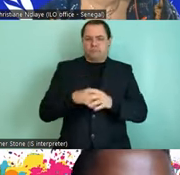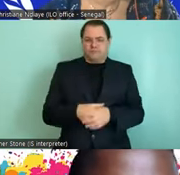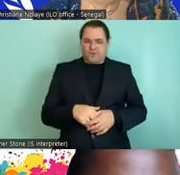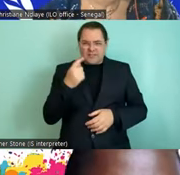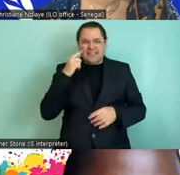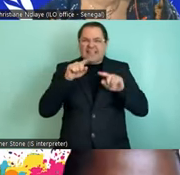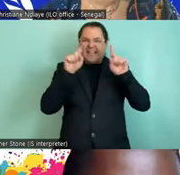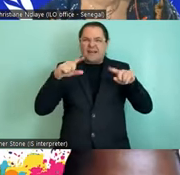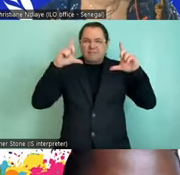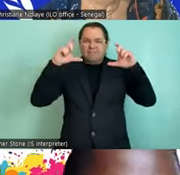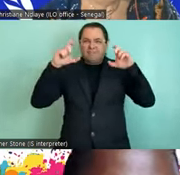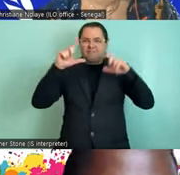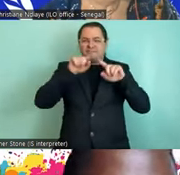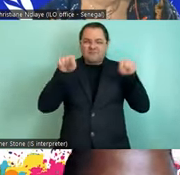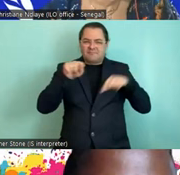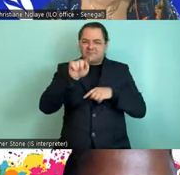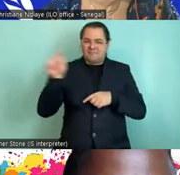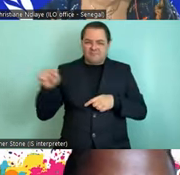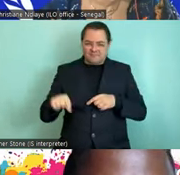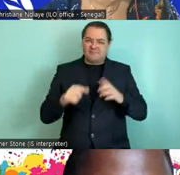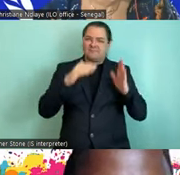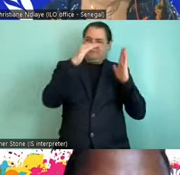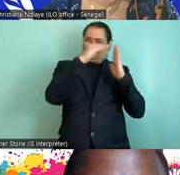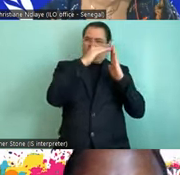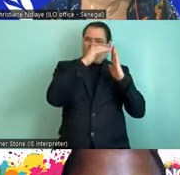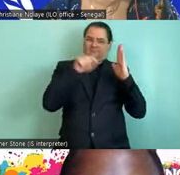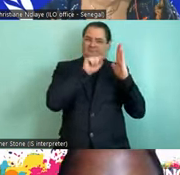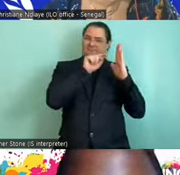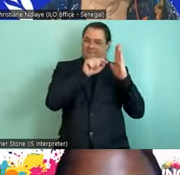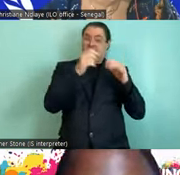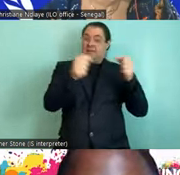that those are the people with disabilities that we on boarded. In March of this year,